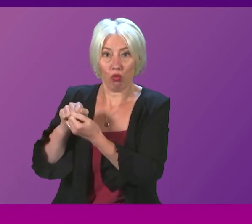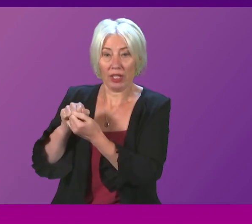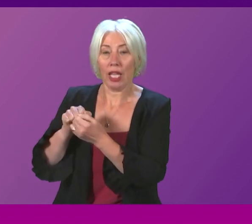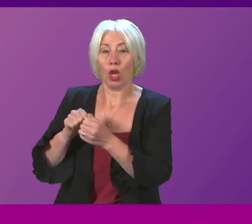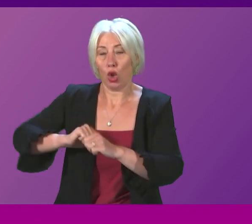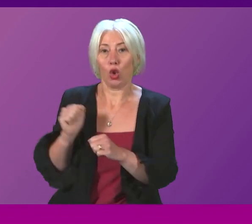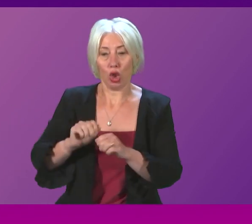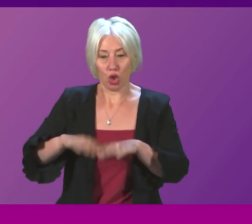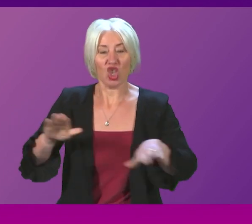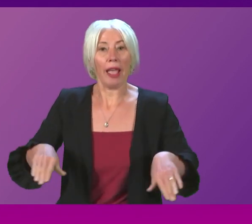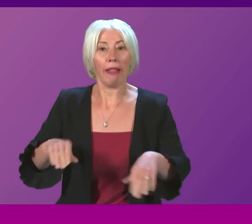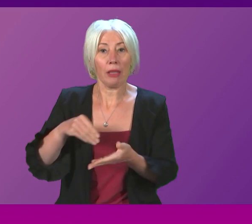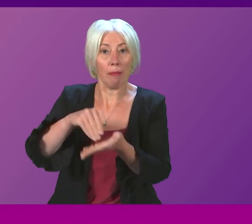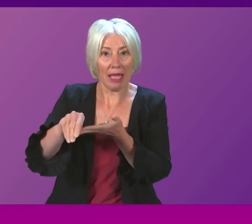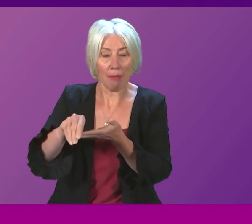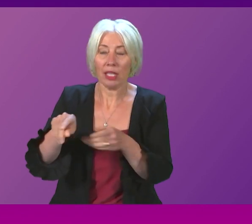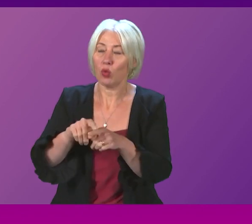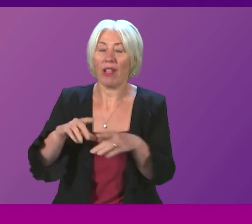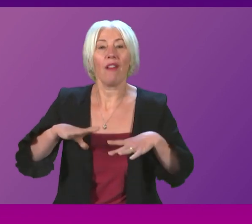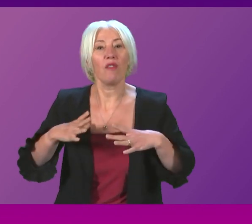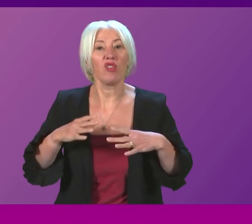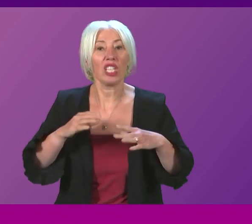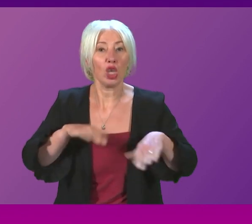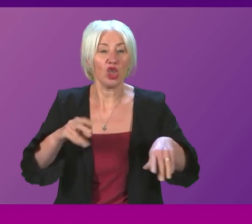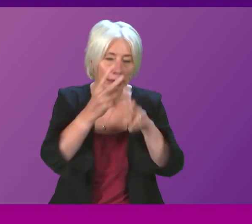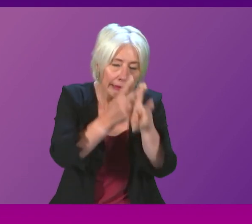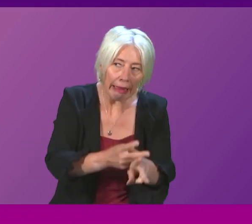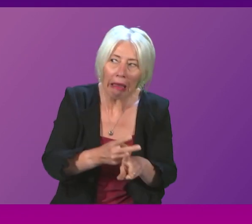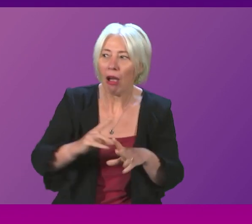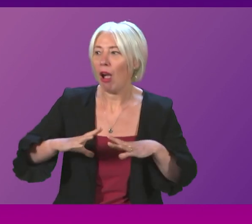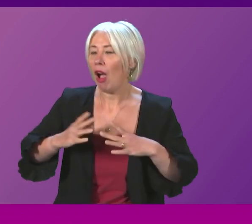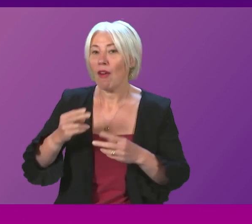payment; the provision of free childcare, free school meals, concessionary travel and